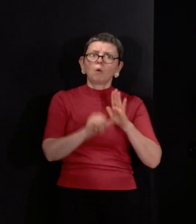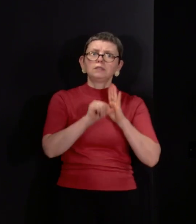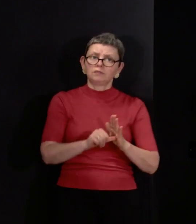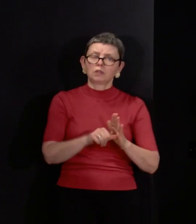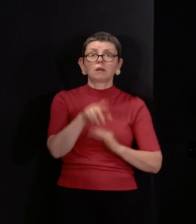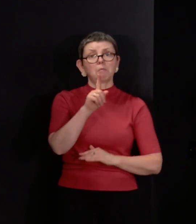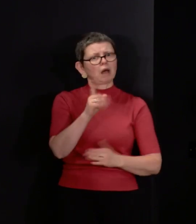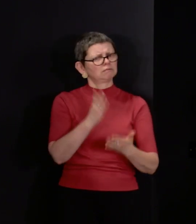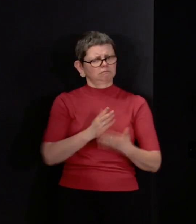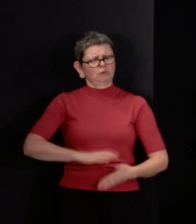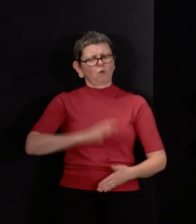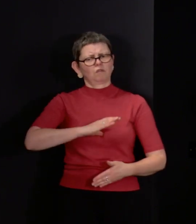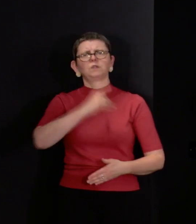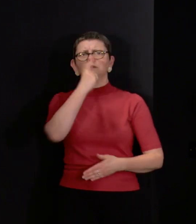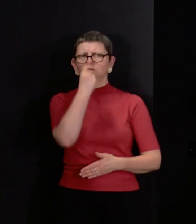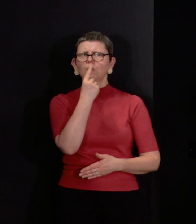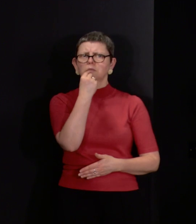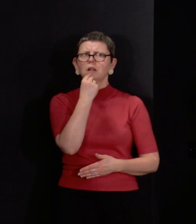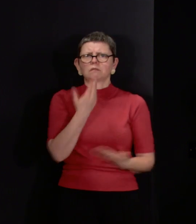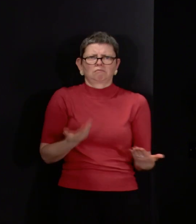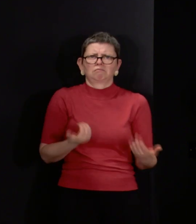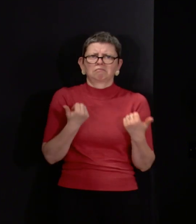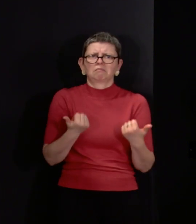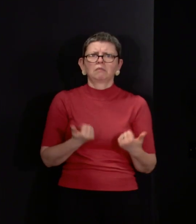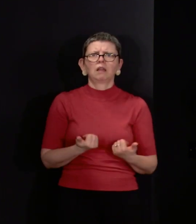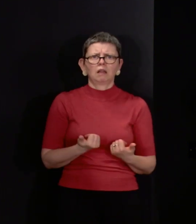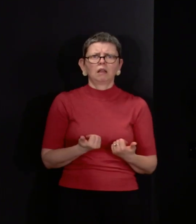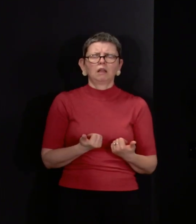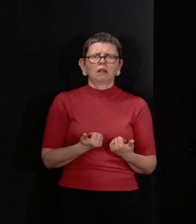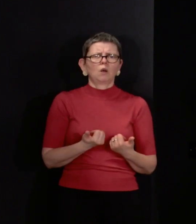very confident, we will be able to respond to that. We've got very close ties with all